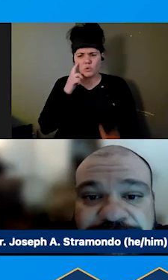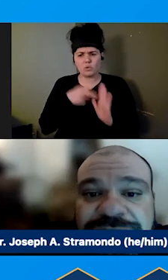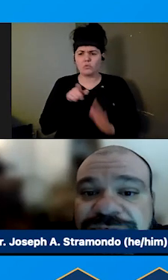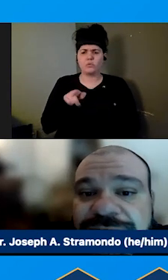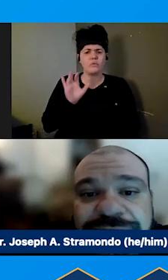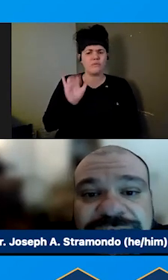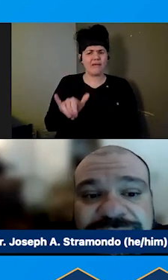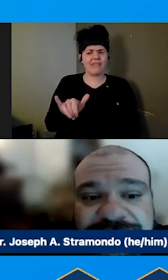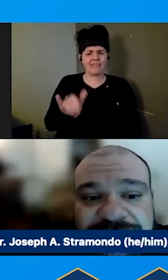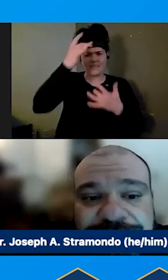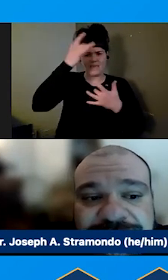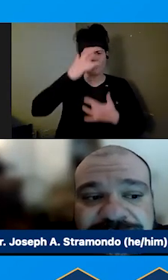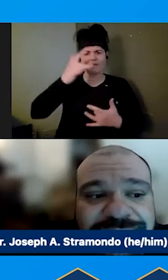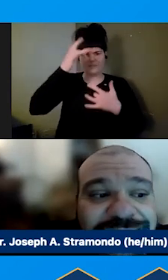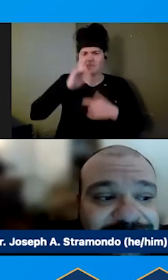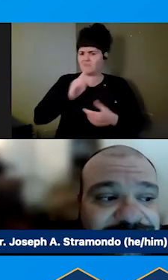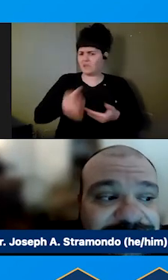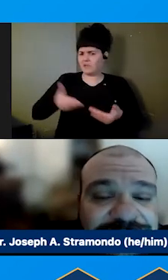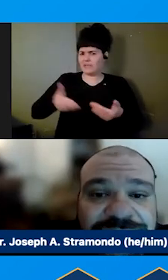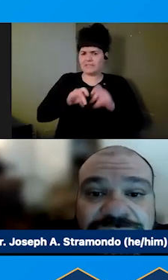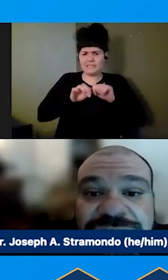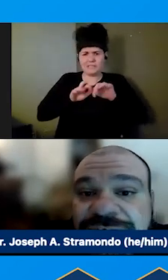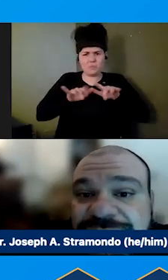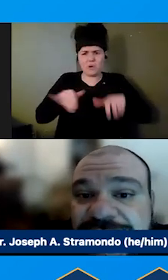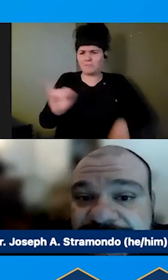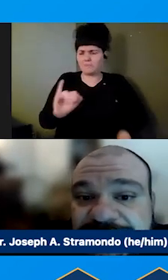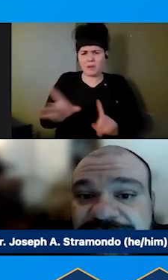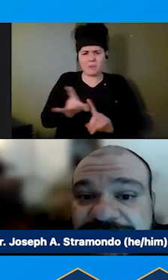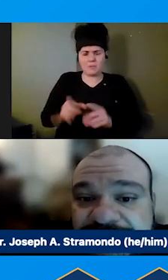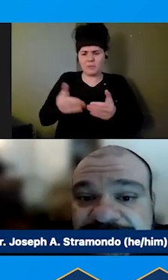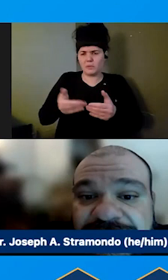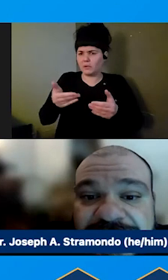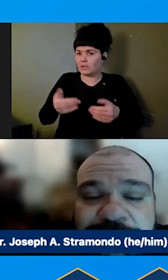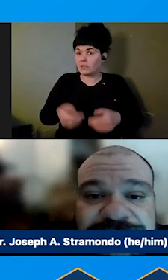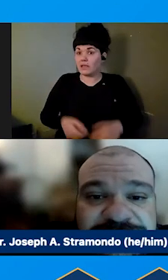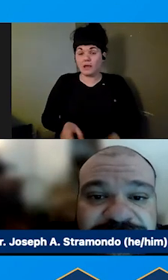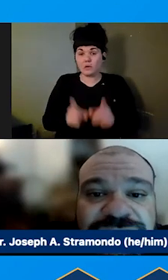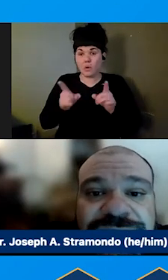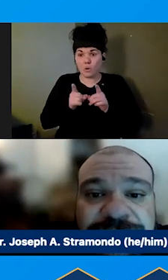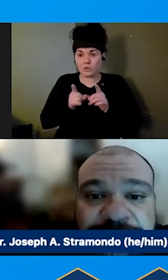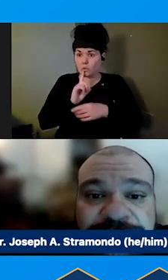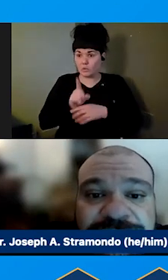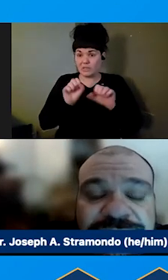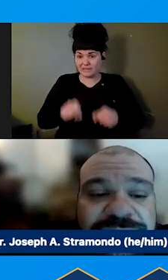was very infectious and spread very, very easily and was very deadly and killed a high percentage of the people that